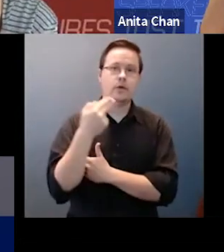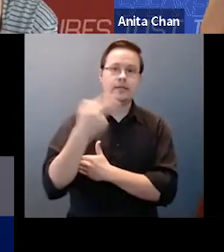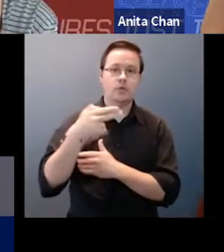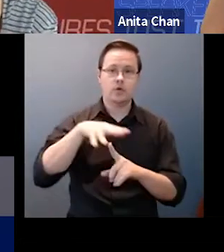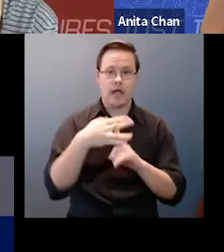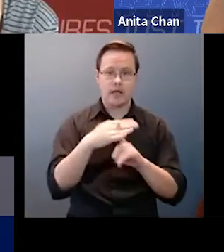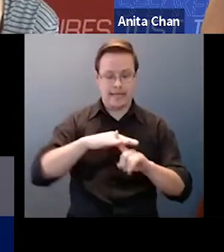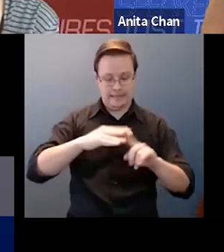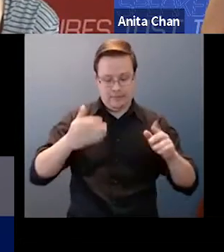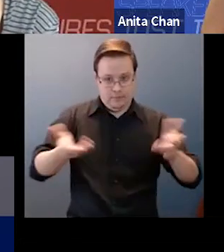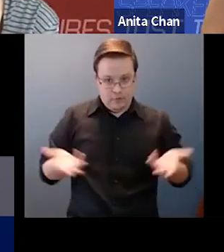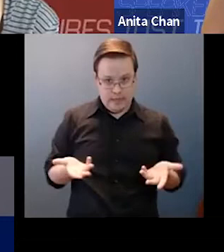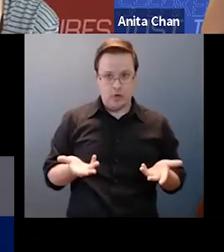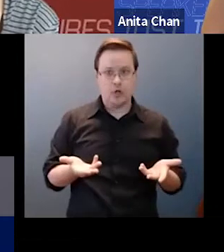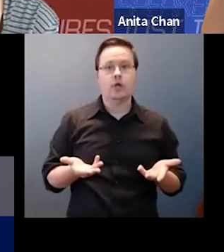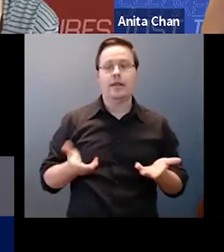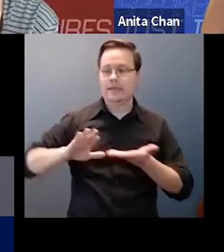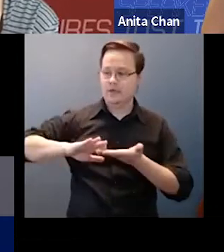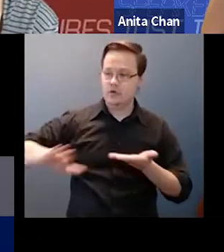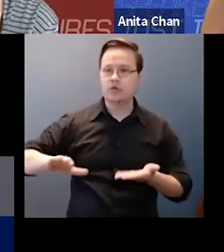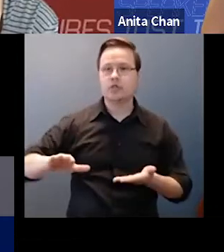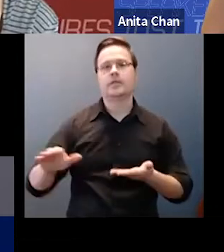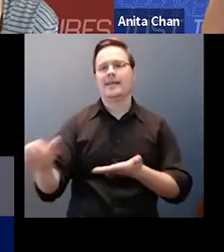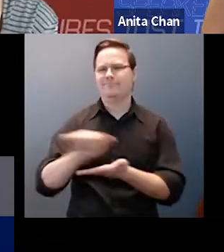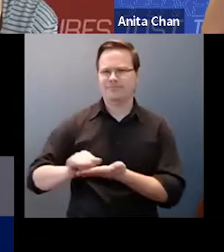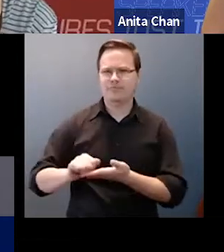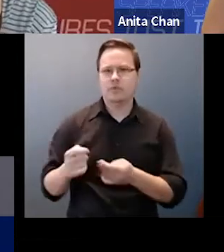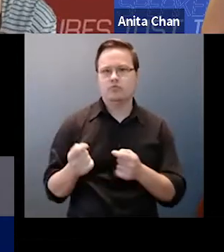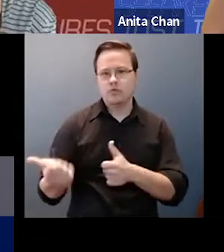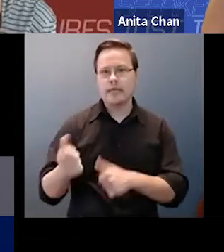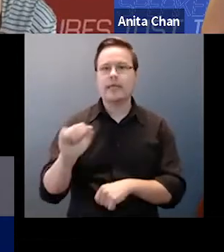And the exclusions and erasers are the indigenous peoples on whose lands it is located.